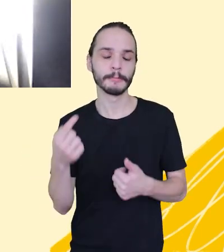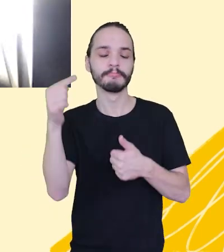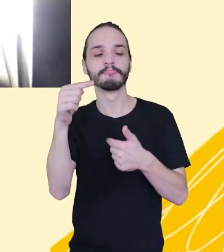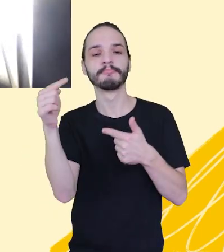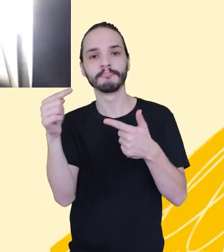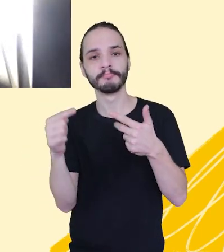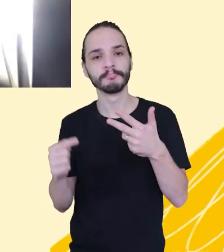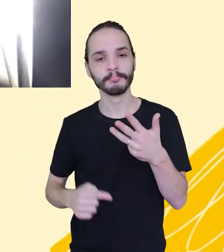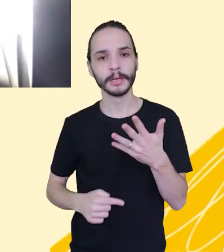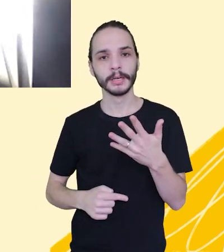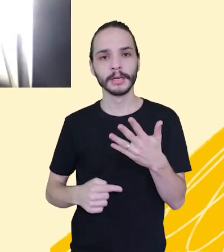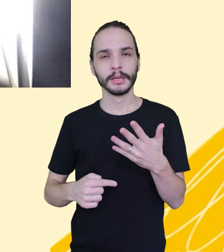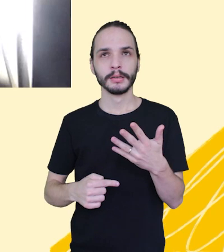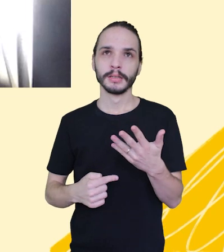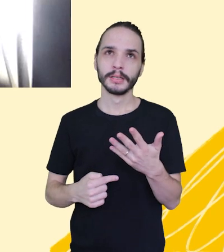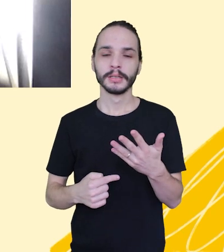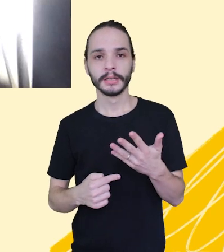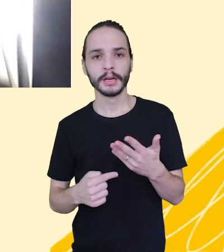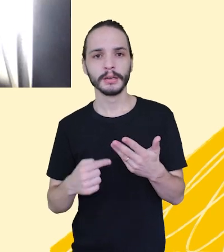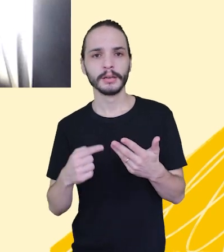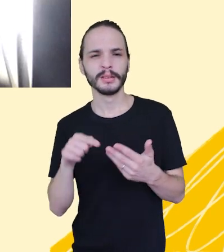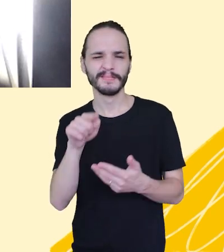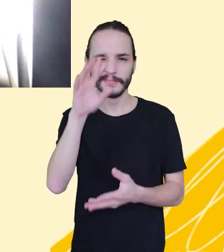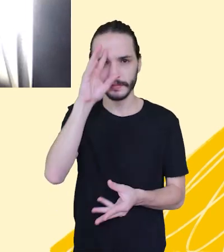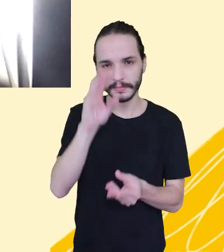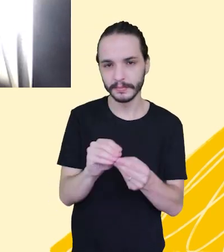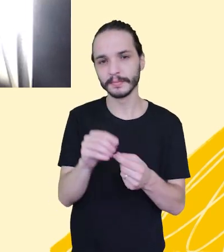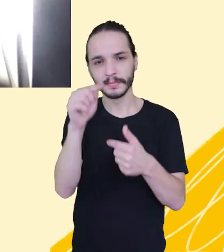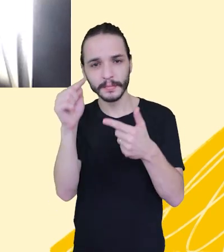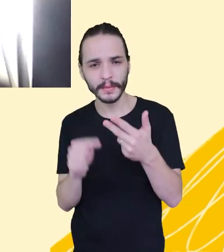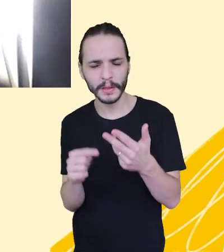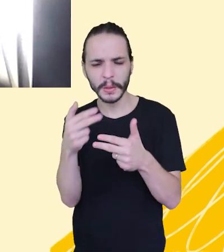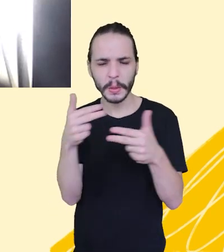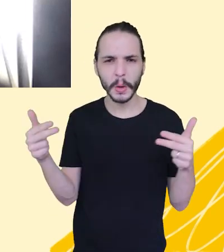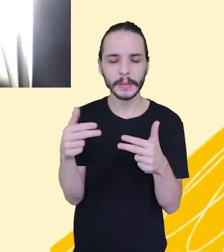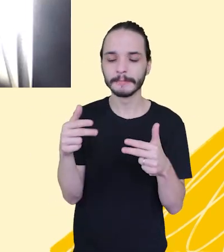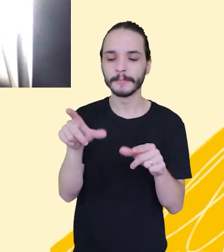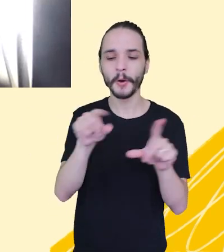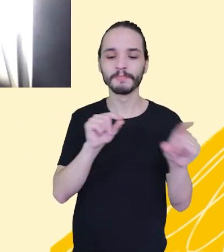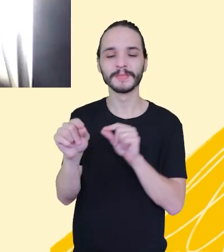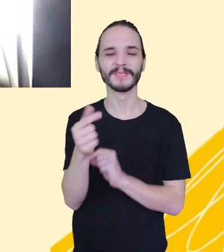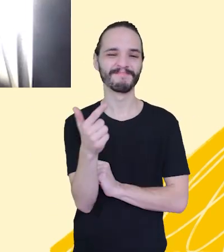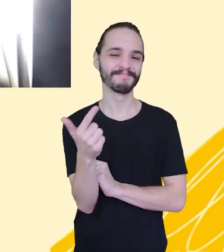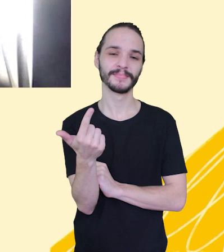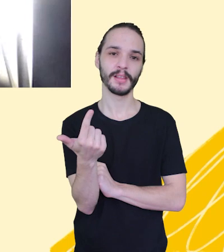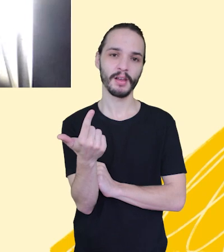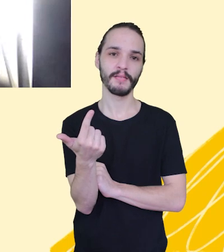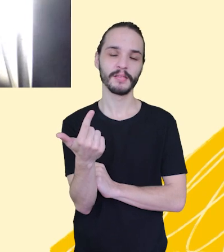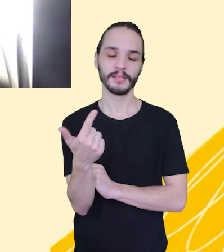So that we did not have too much choices. And then we did it.